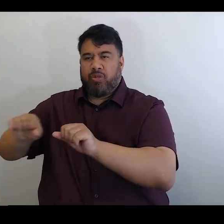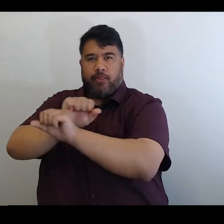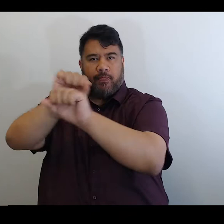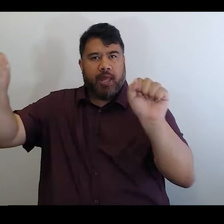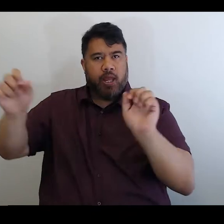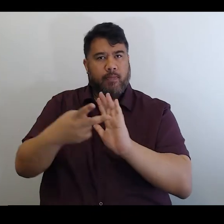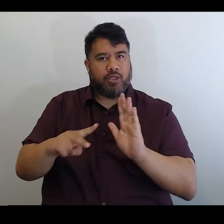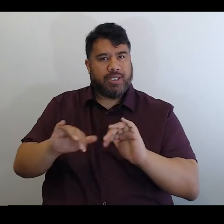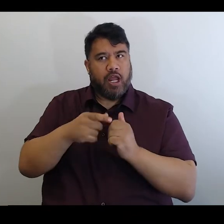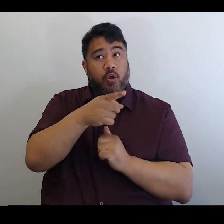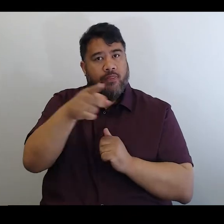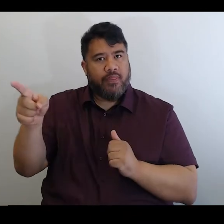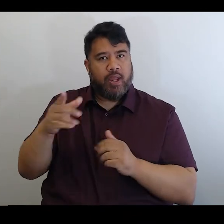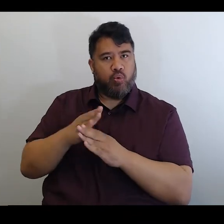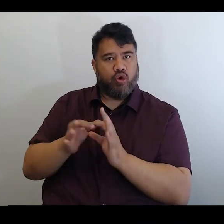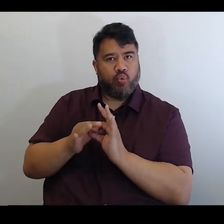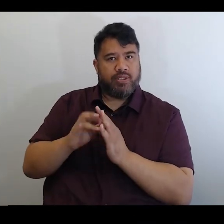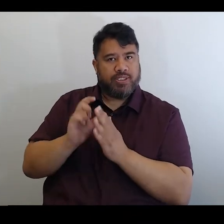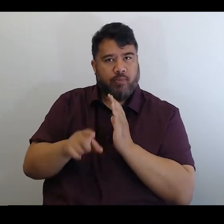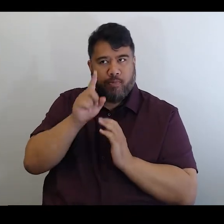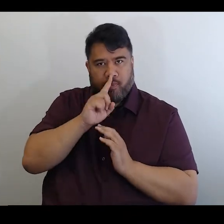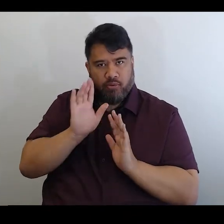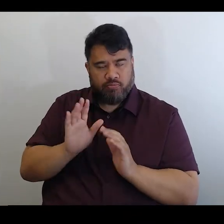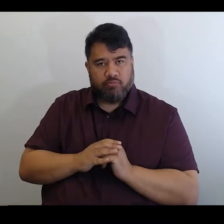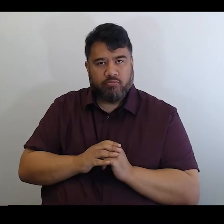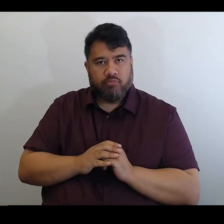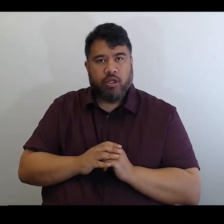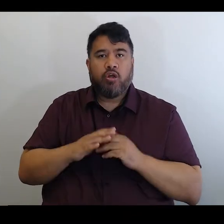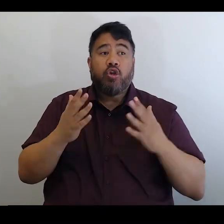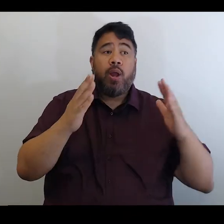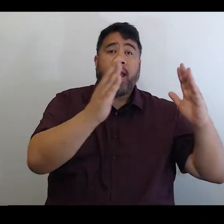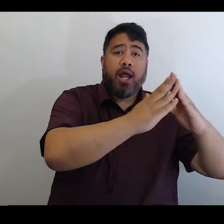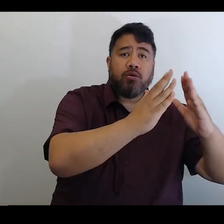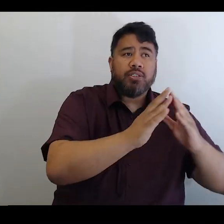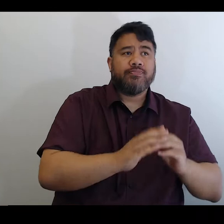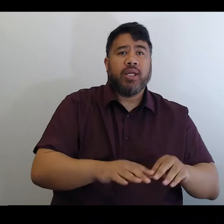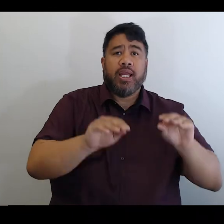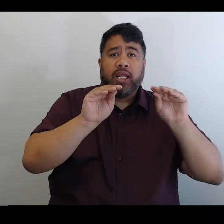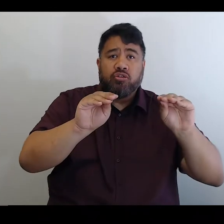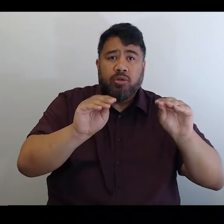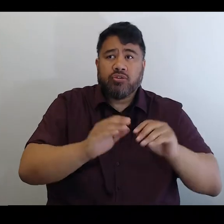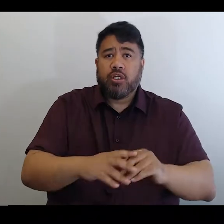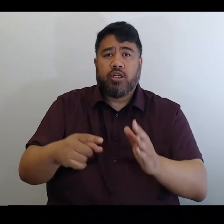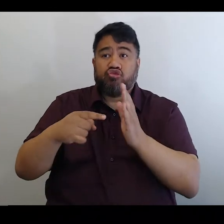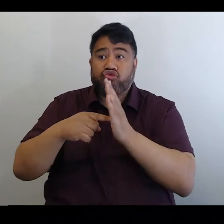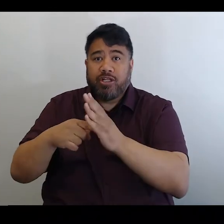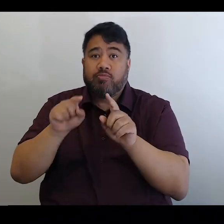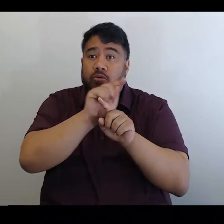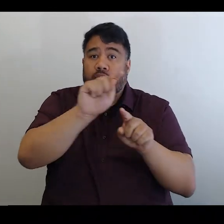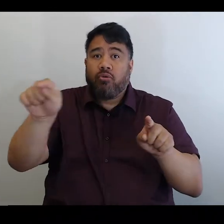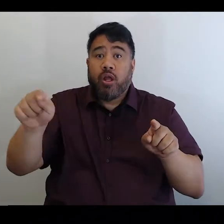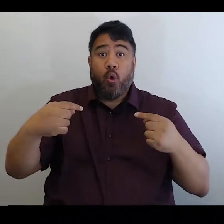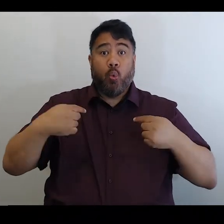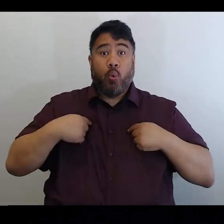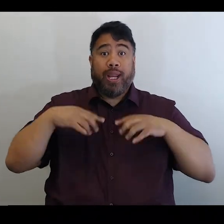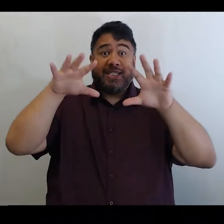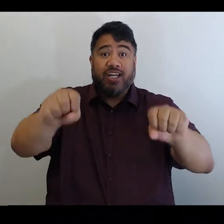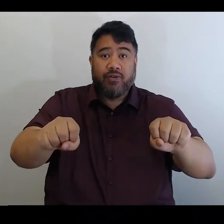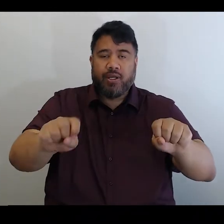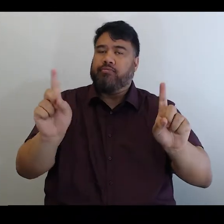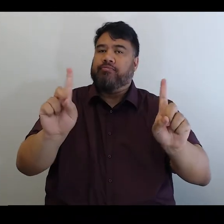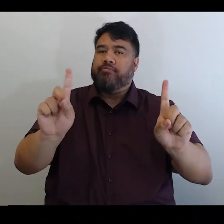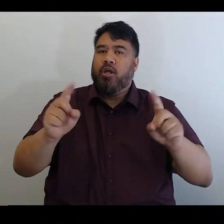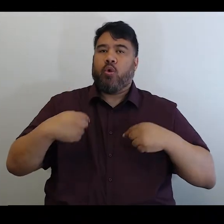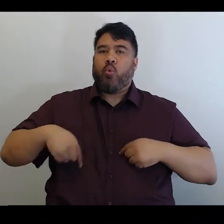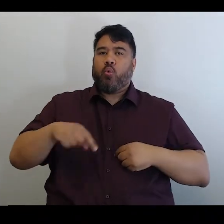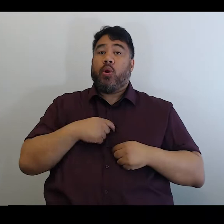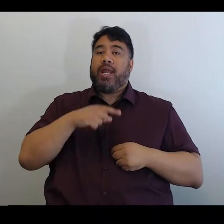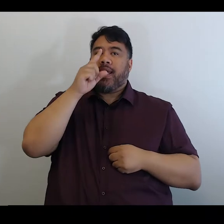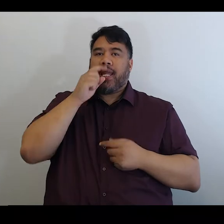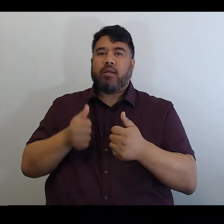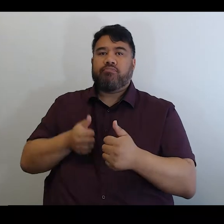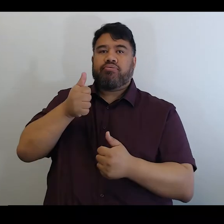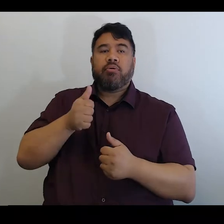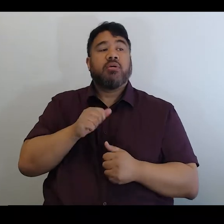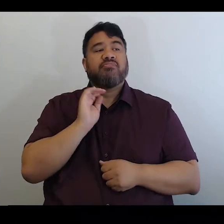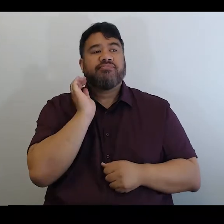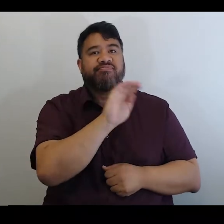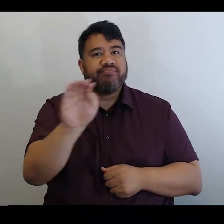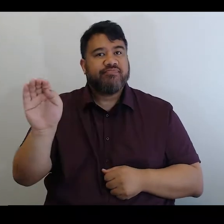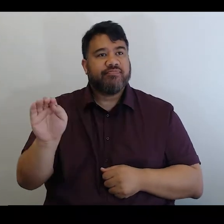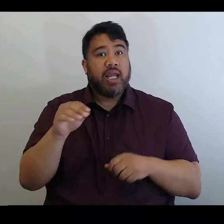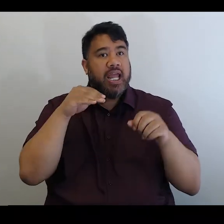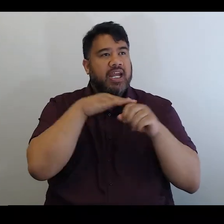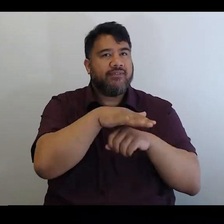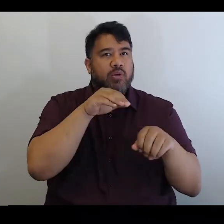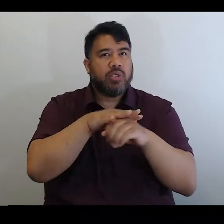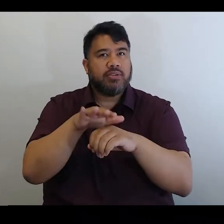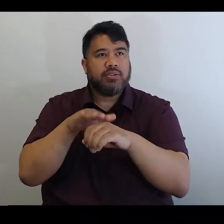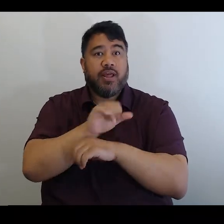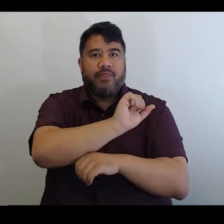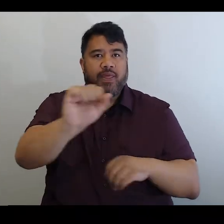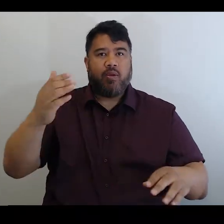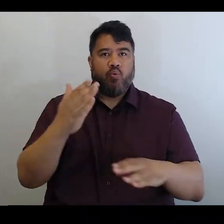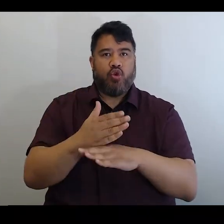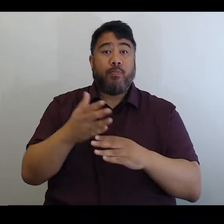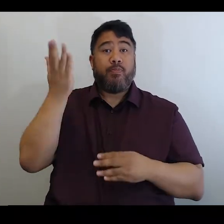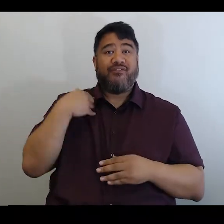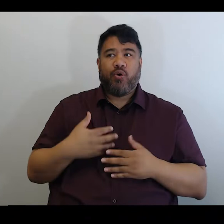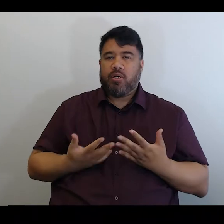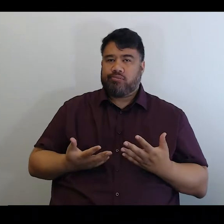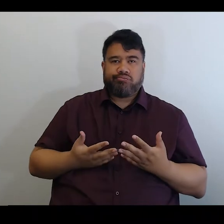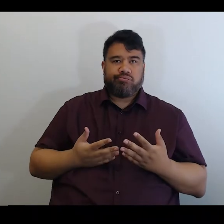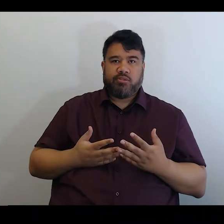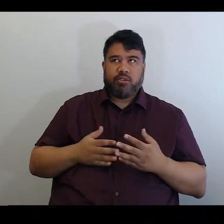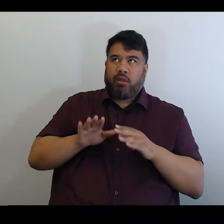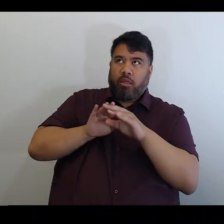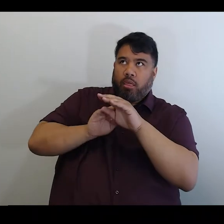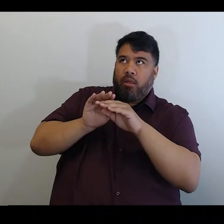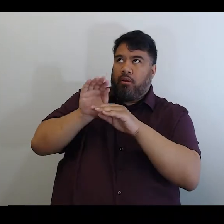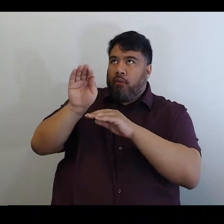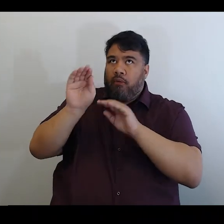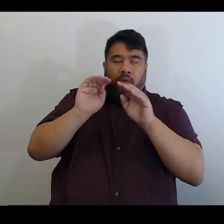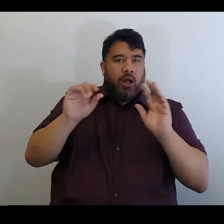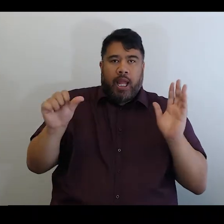We are not responsible for things like housing, education, transport, those things remain with the relevant agency, but we are now in a much stronger position to influence them then we have been in the past, because of the establishment of Whaikaha.